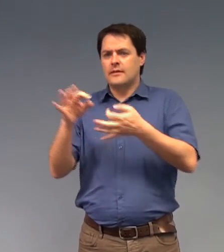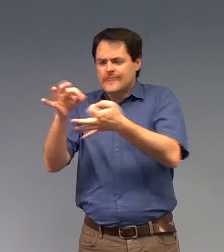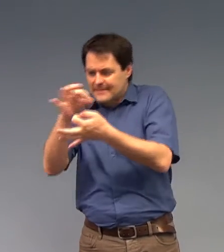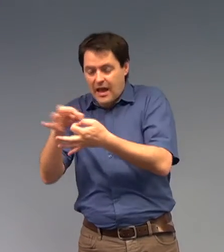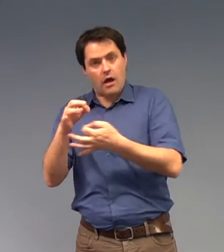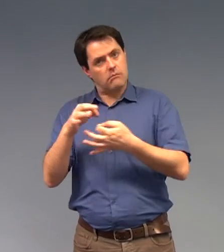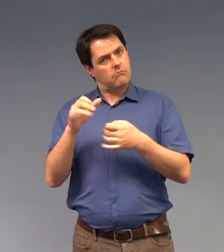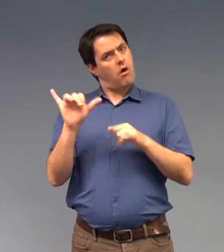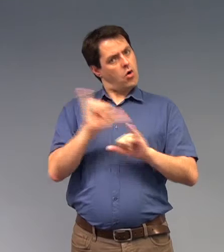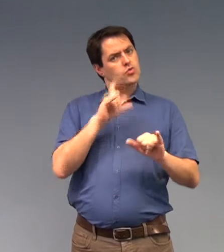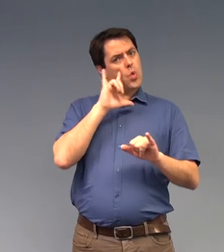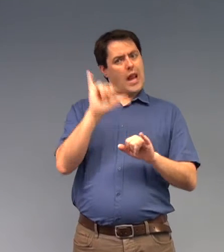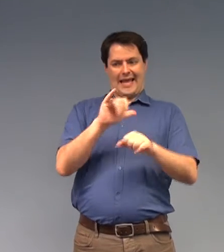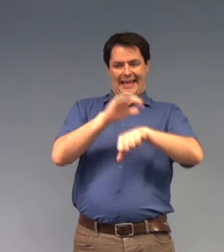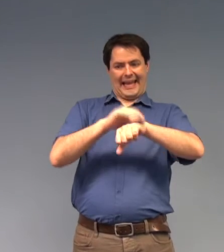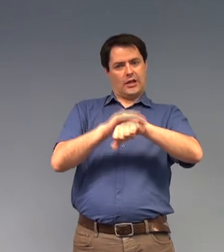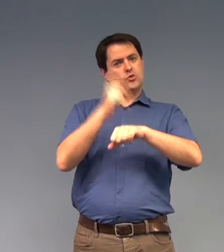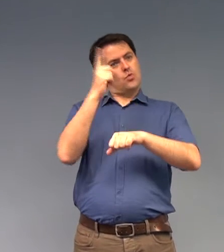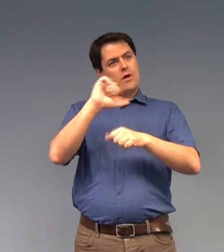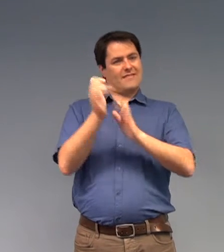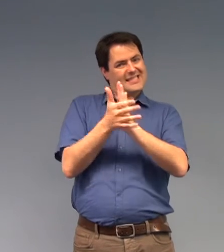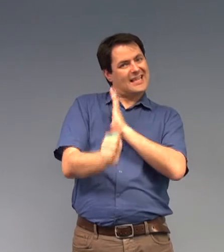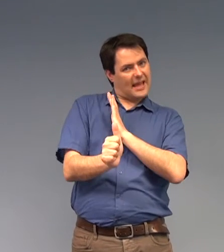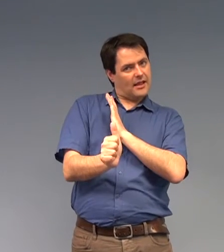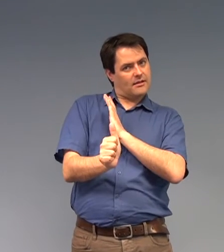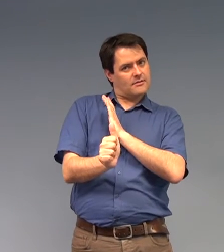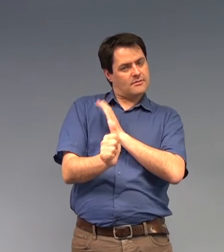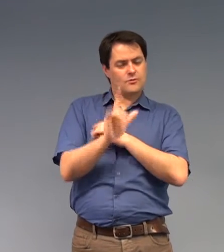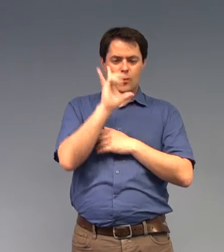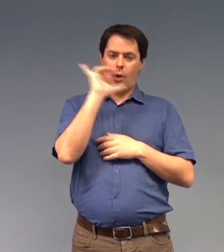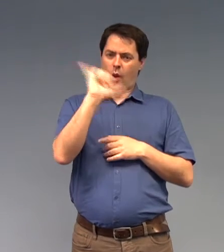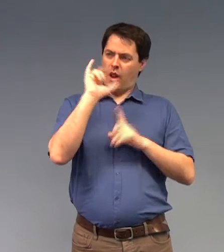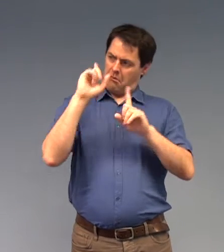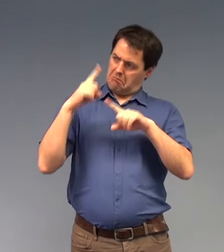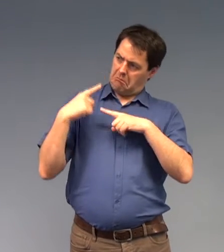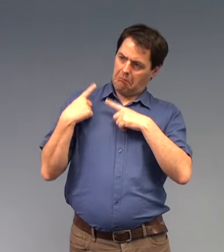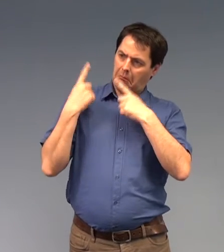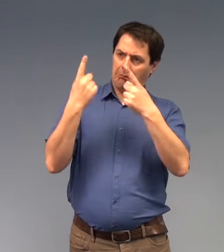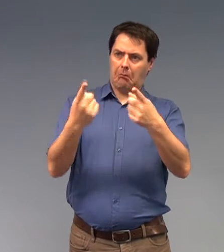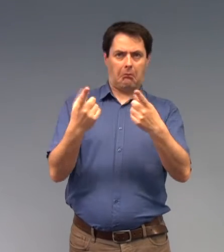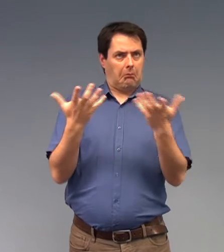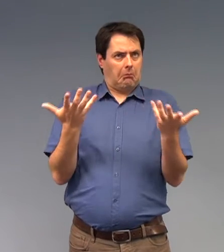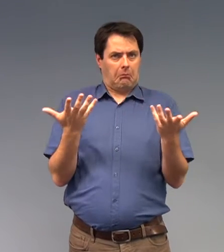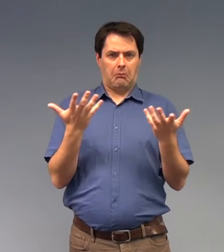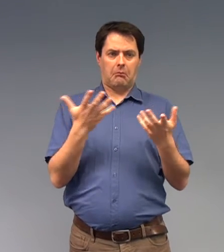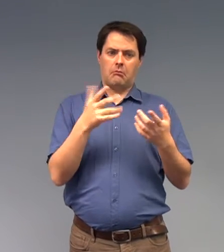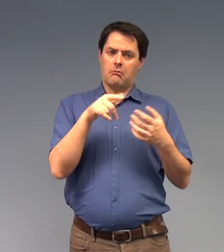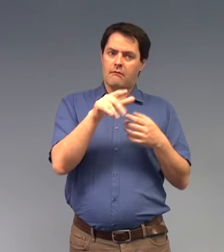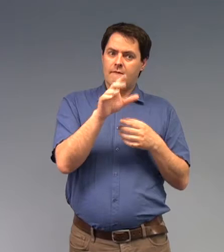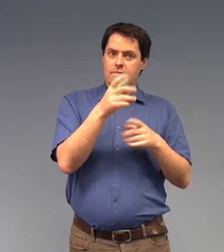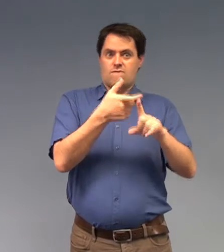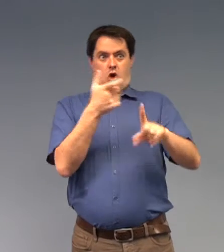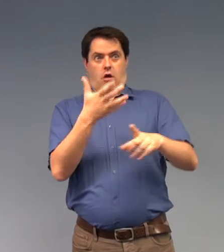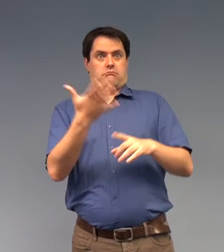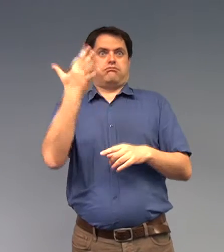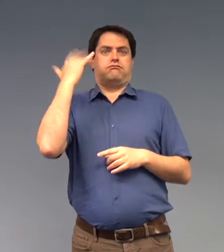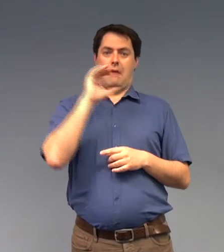to the Deaf person who was trained as a cobbler. Or perhaps you gave your trousers to somebody